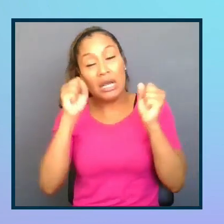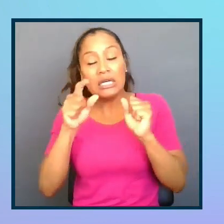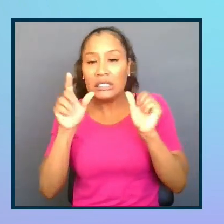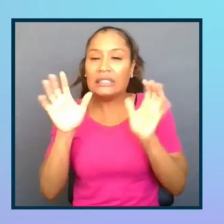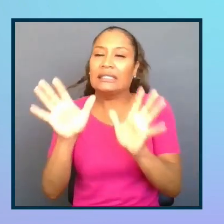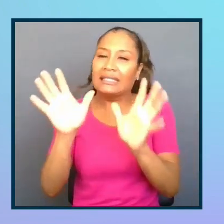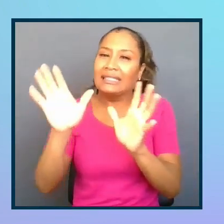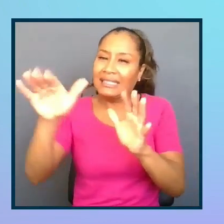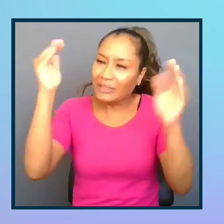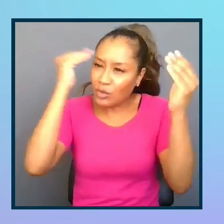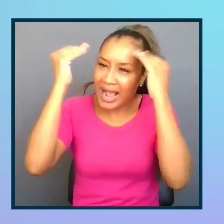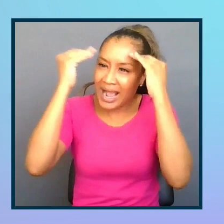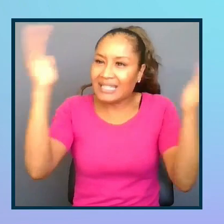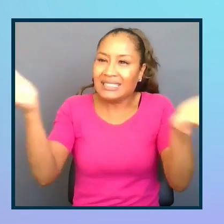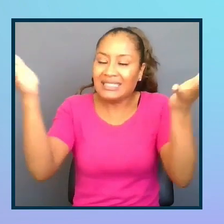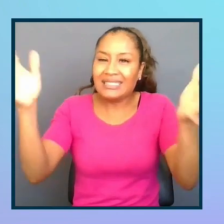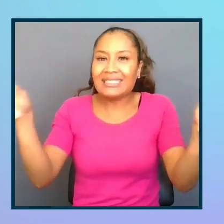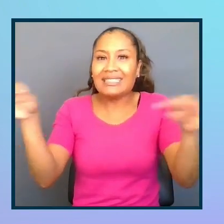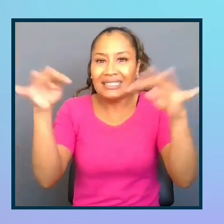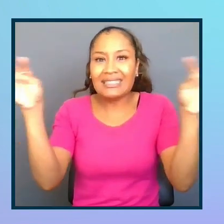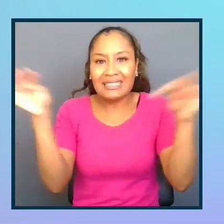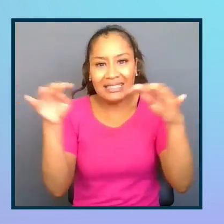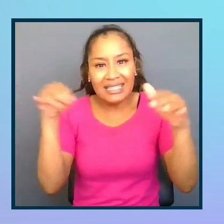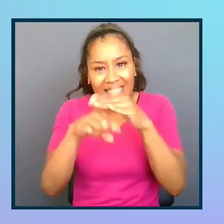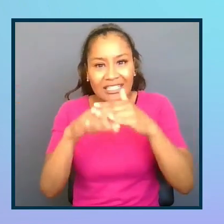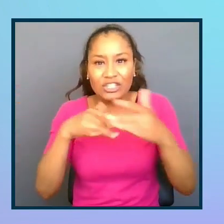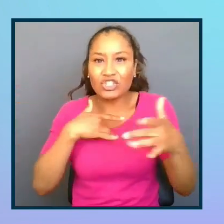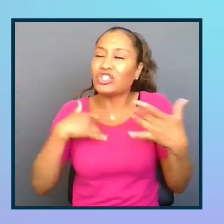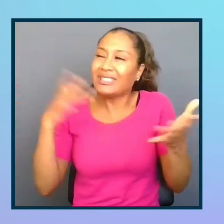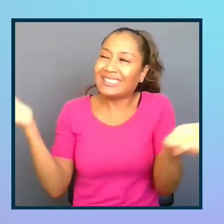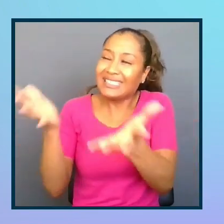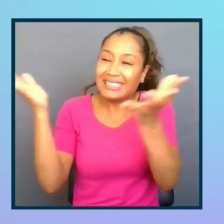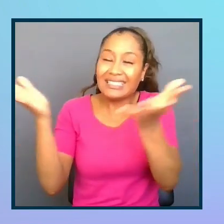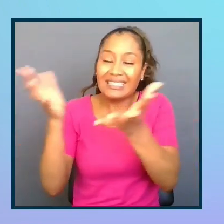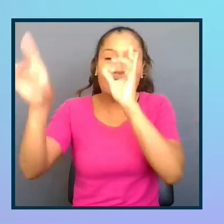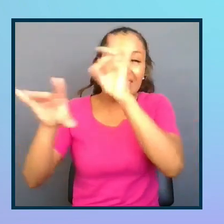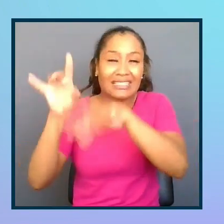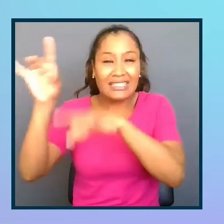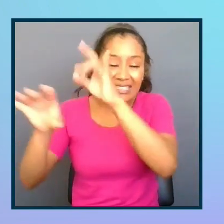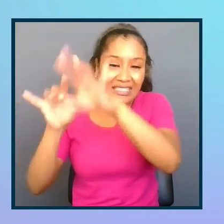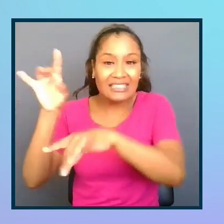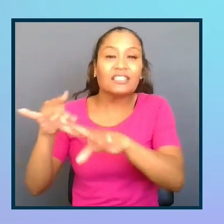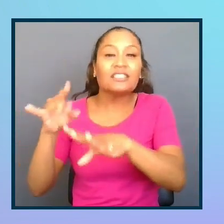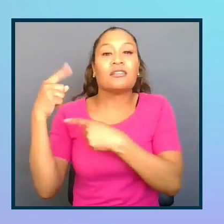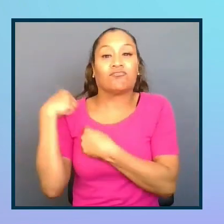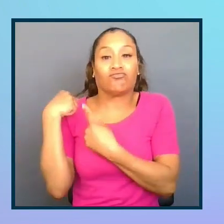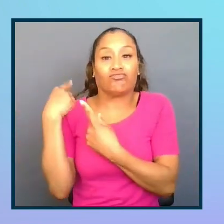and raising accessibility concerns. And since then the team has grown